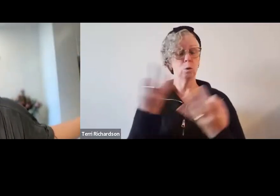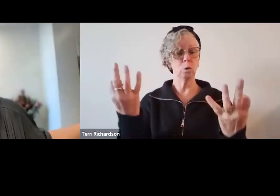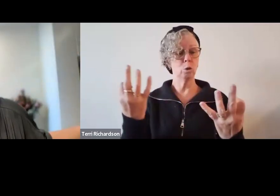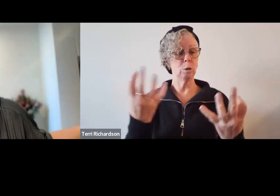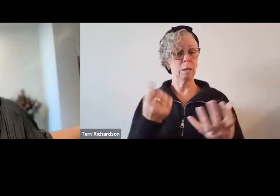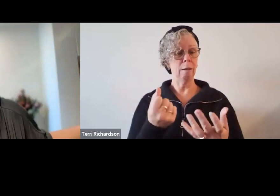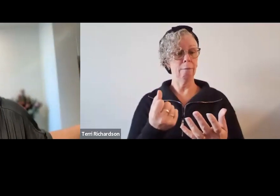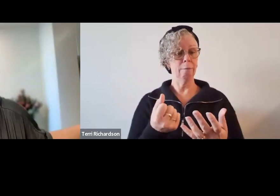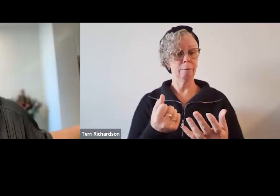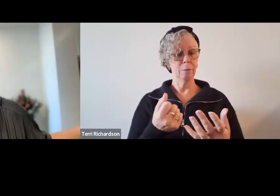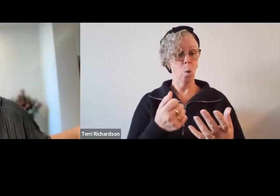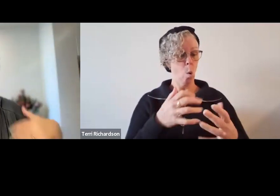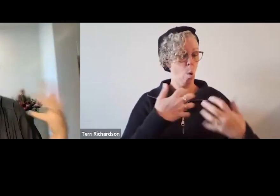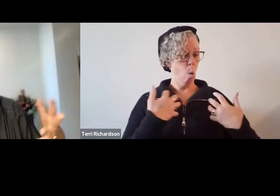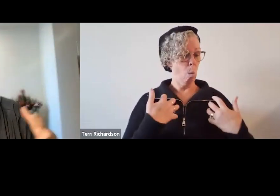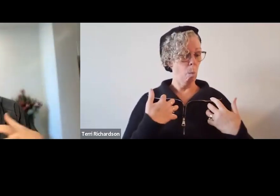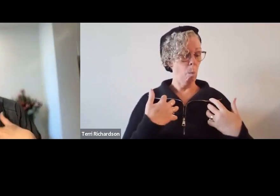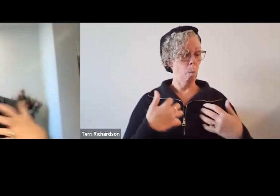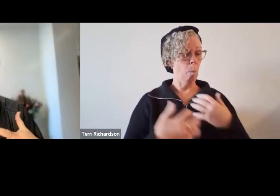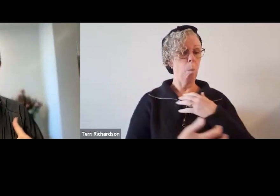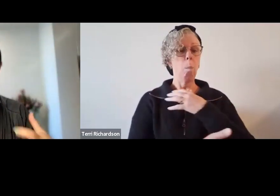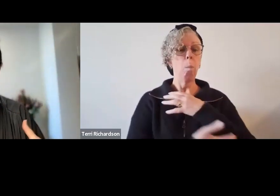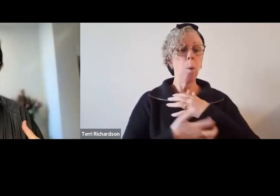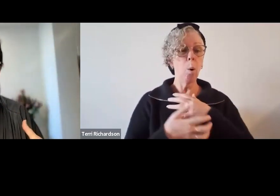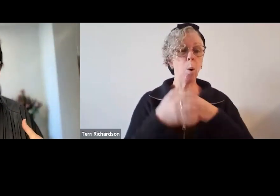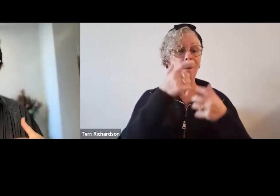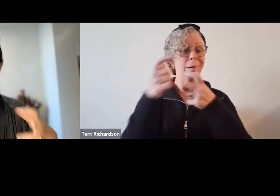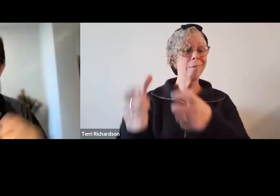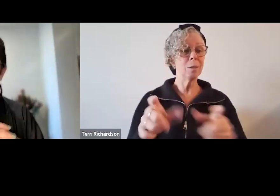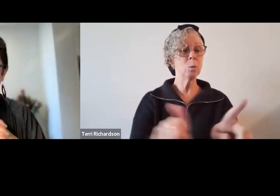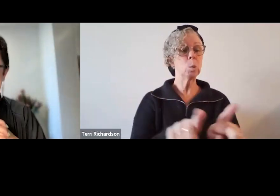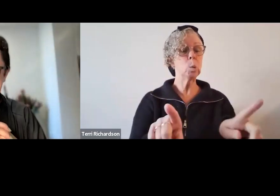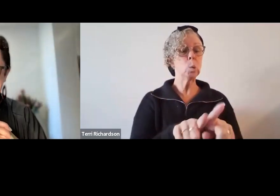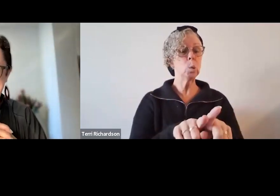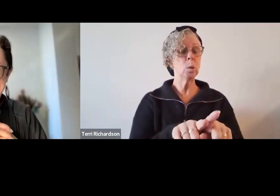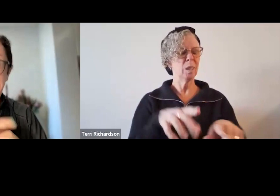that poor governance can leave in its wake. So we need to fix the system that requires us to have boards